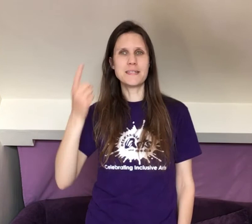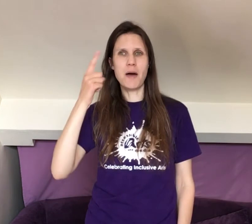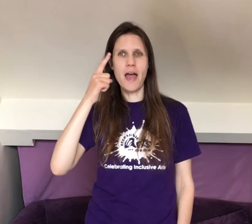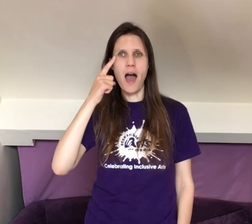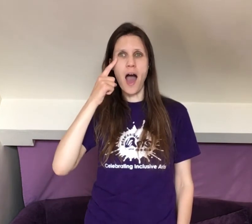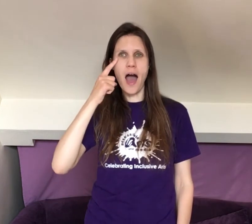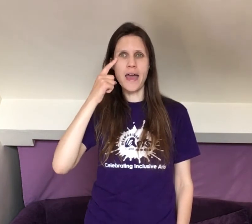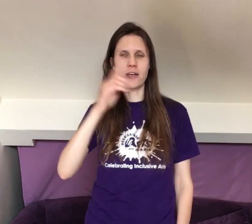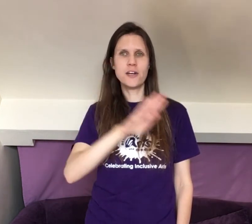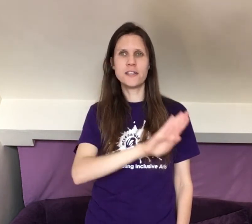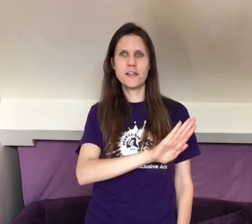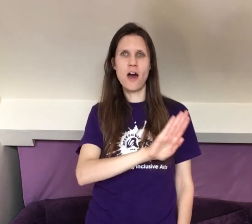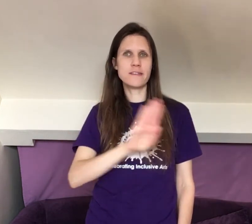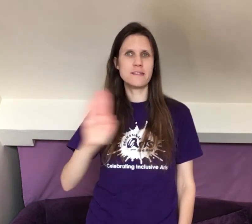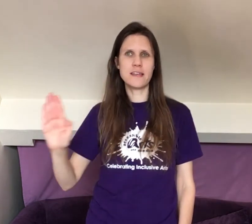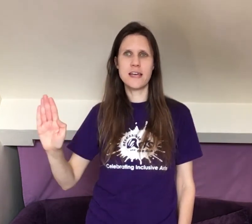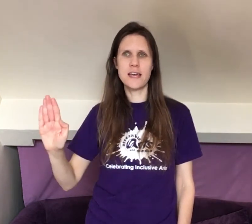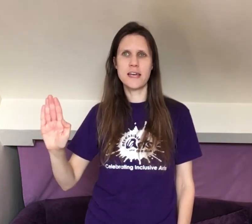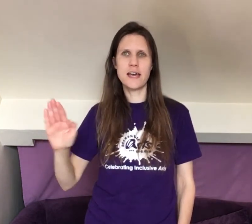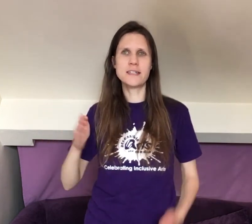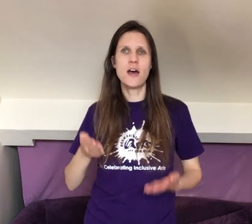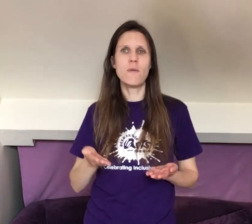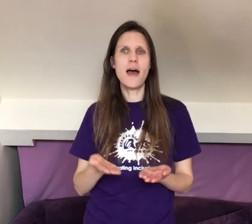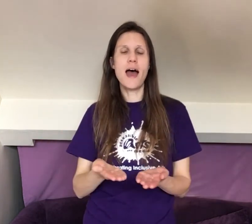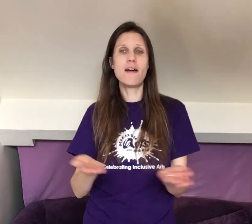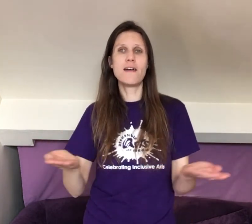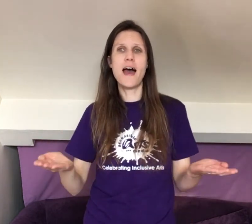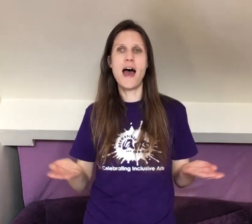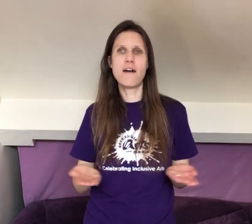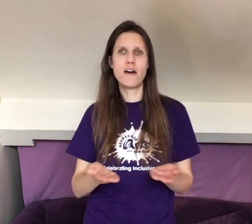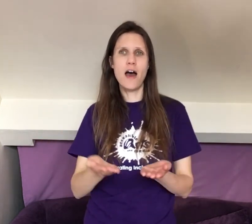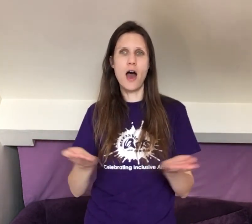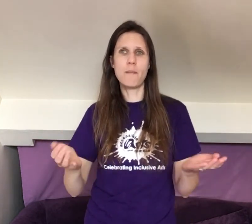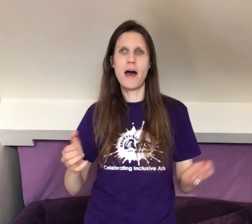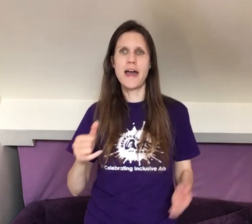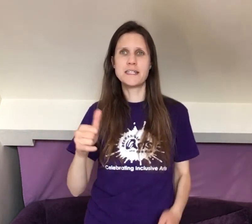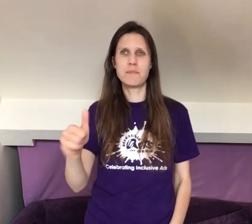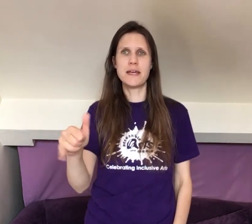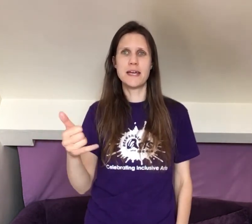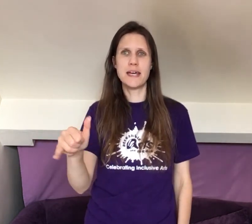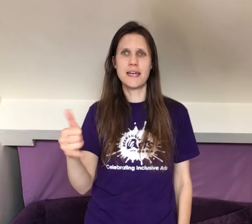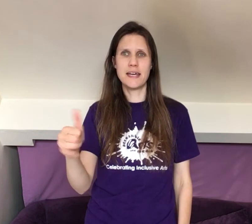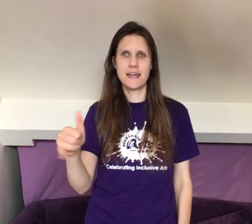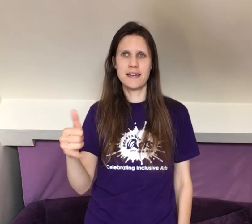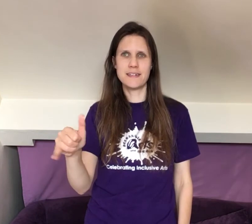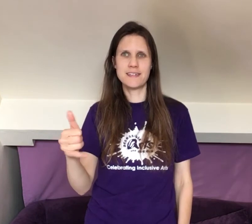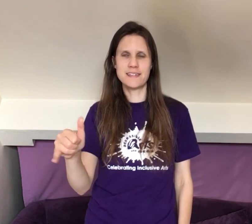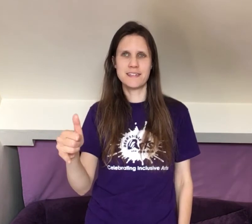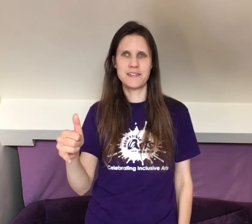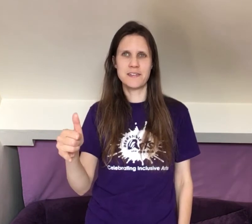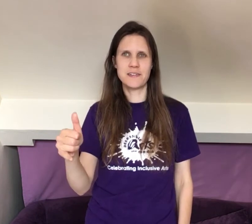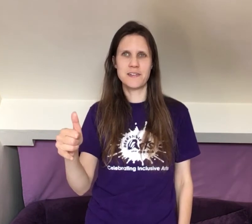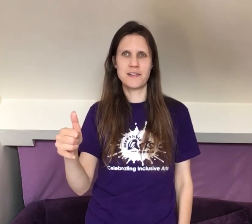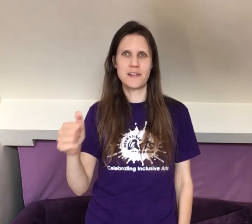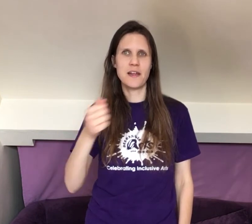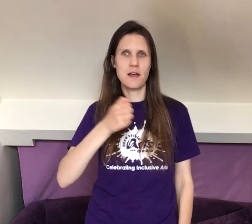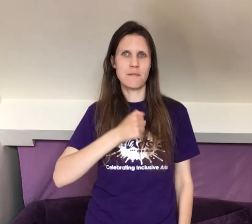But my eye could not see it, wherever might be it.